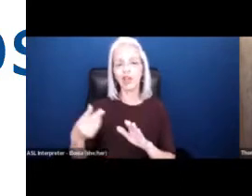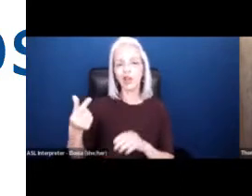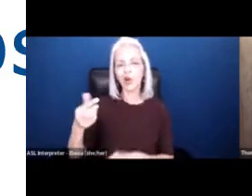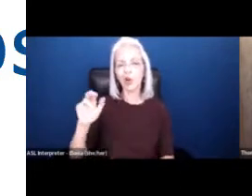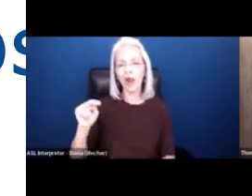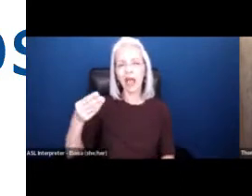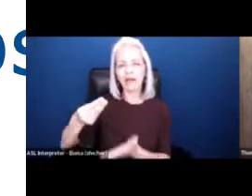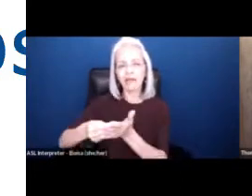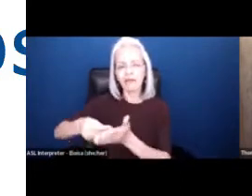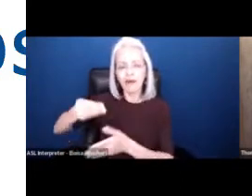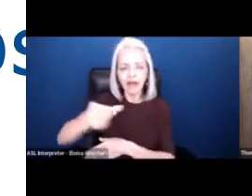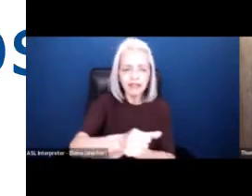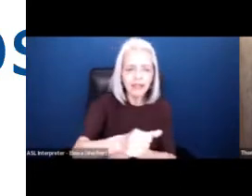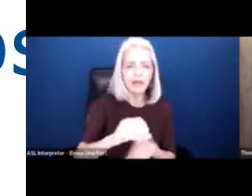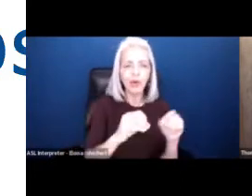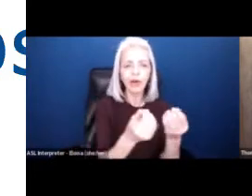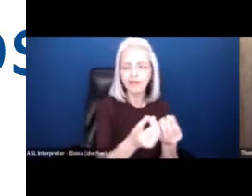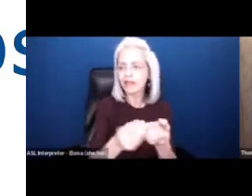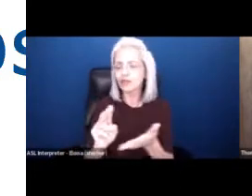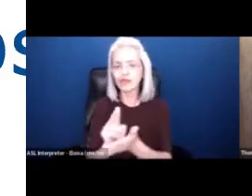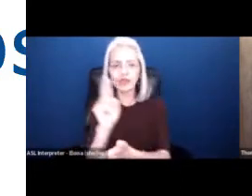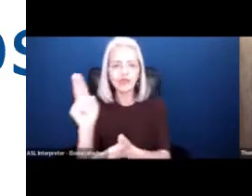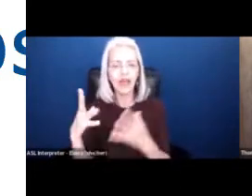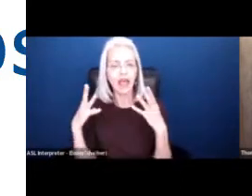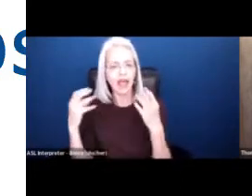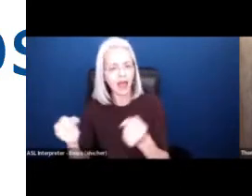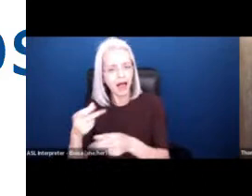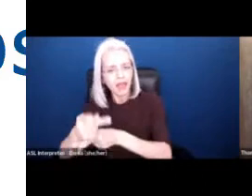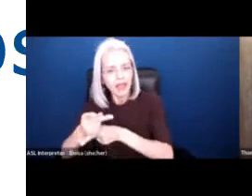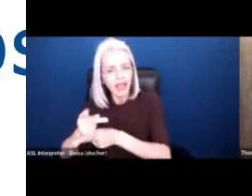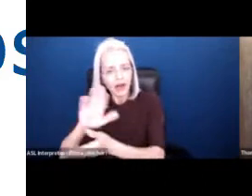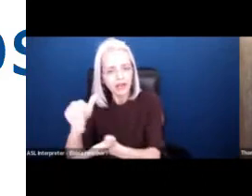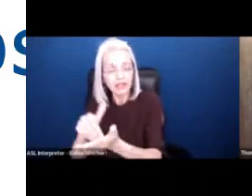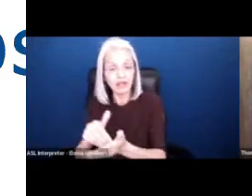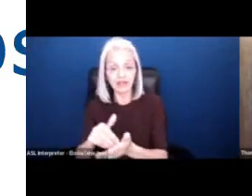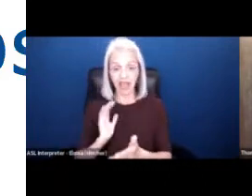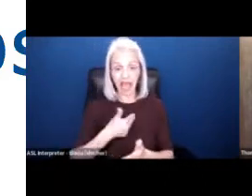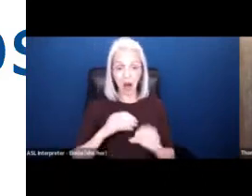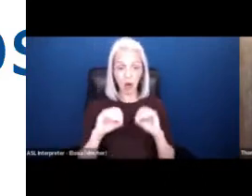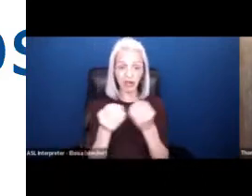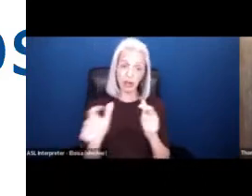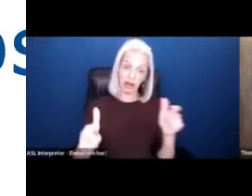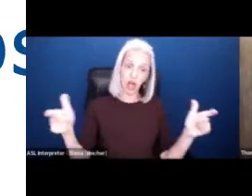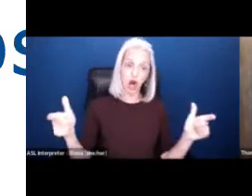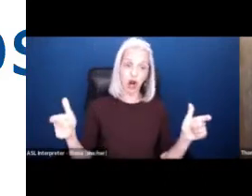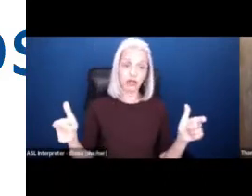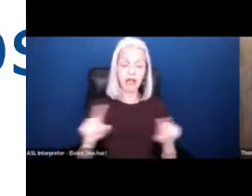universities, health care centers. So we work in large organizations. And oftentimes, we're just a small piece in that